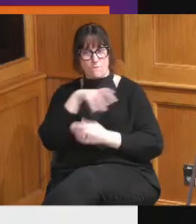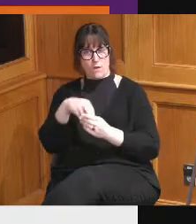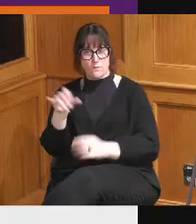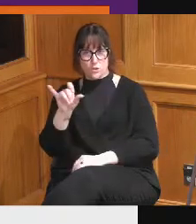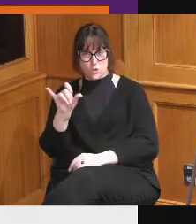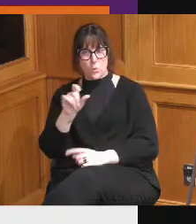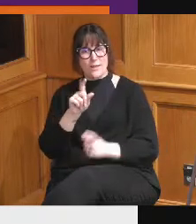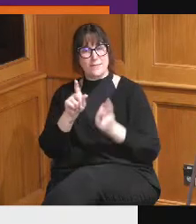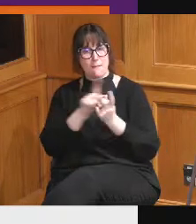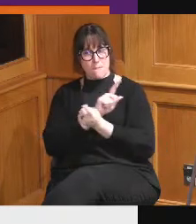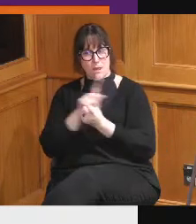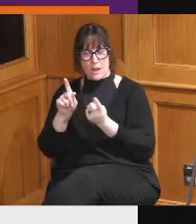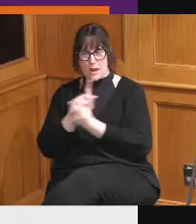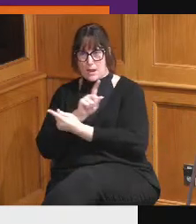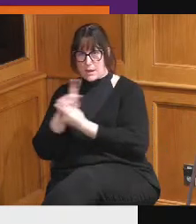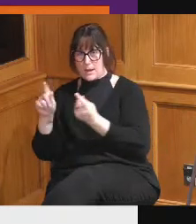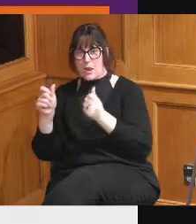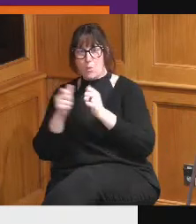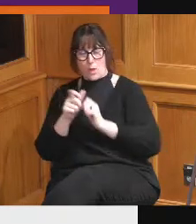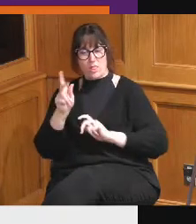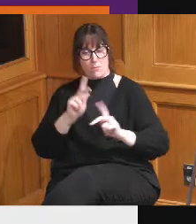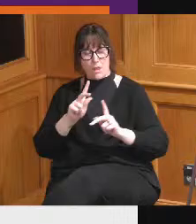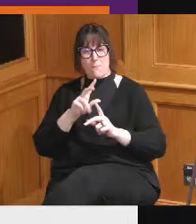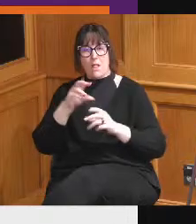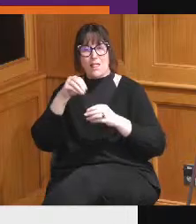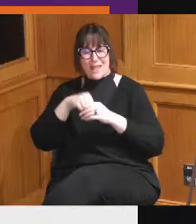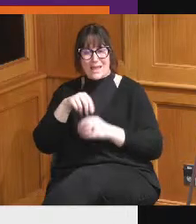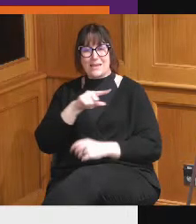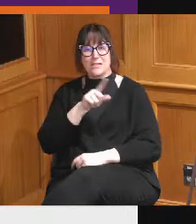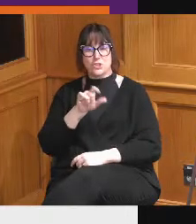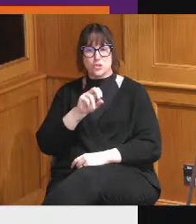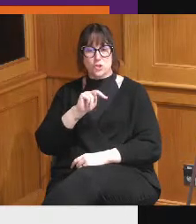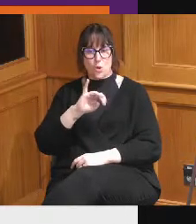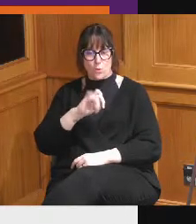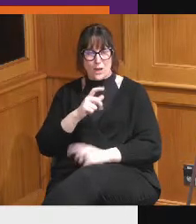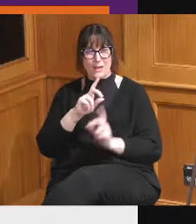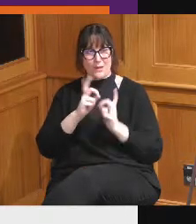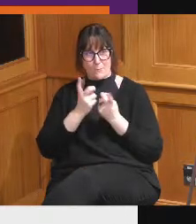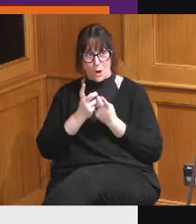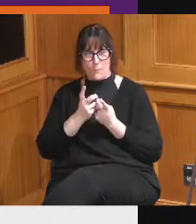with the people at the City Zoning Department to really talk through this example and like let's